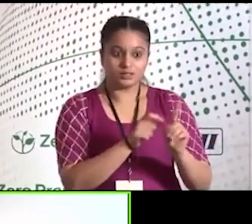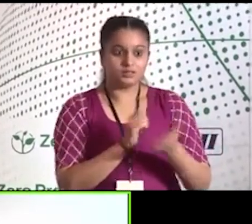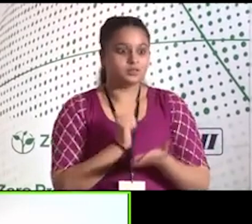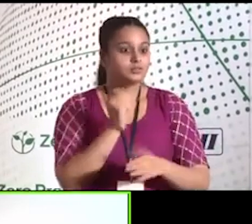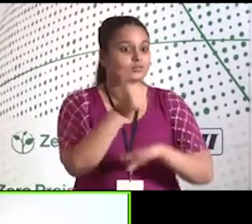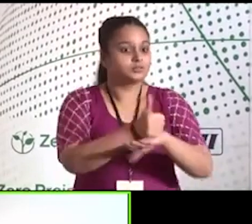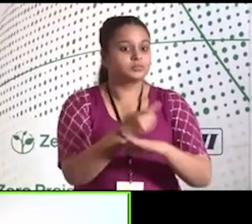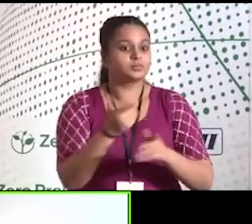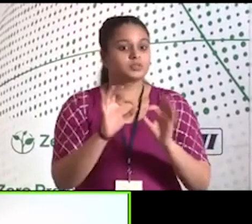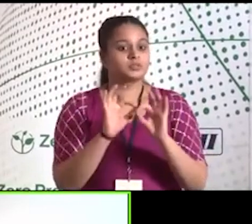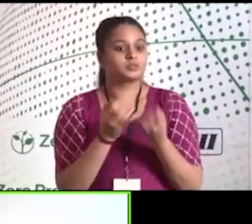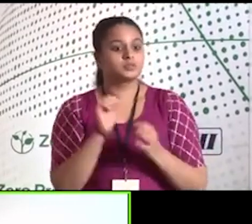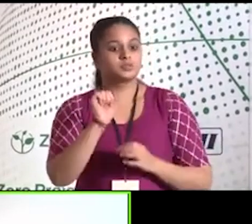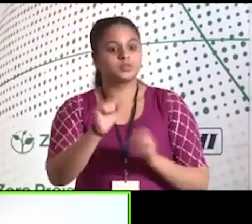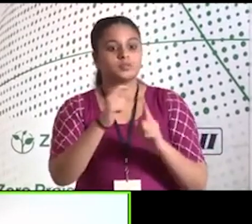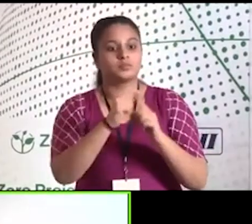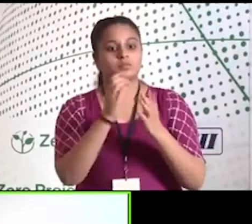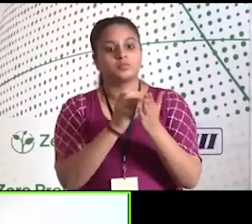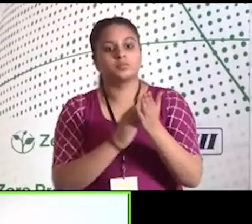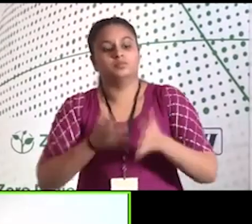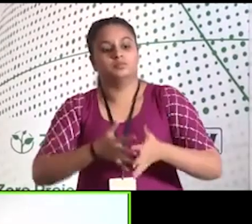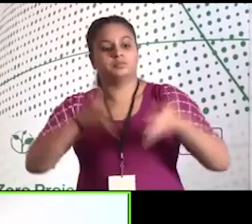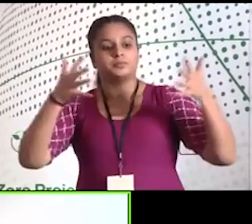And that program become bigger and that's the same thing,